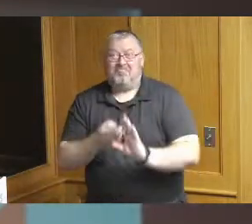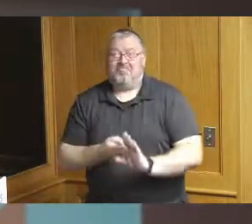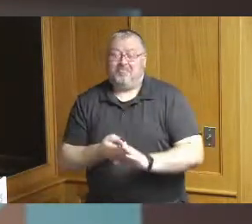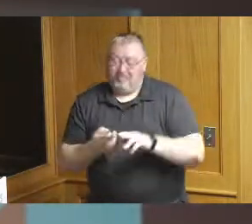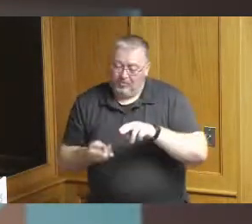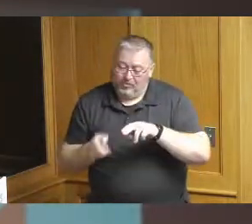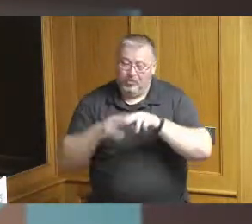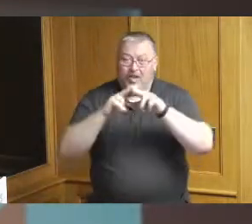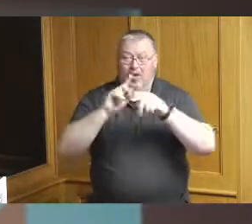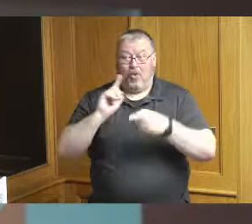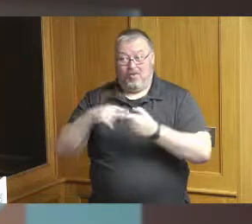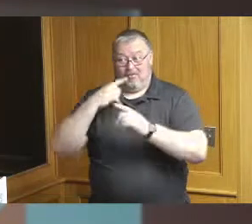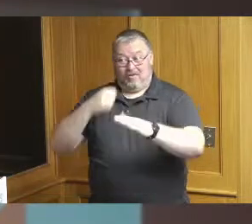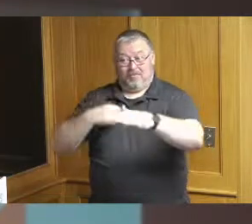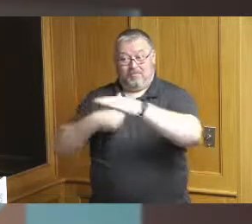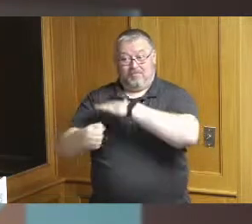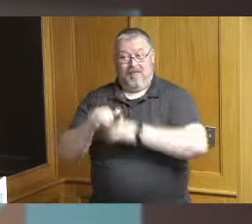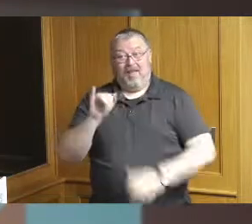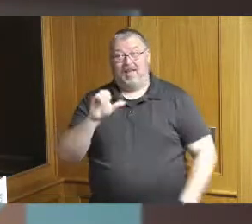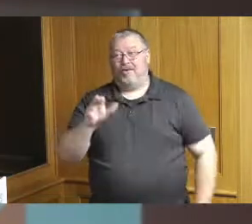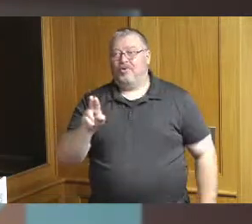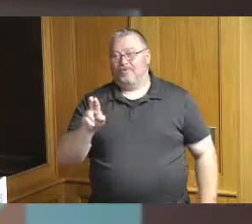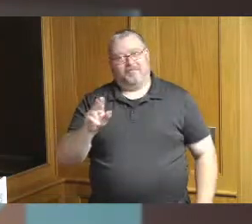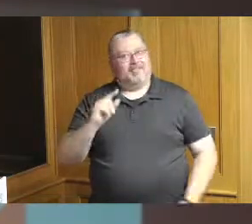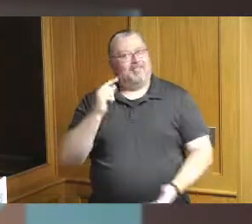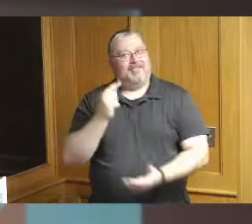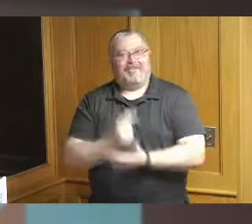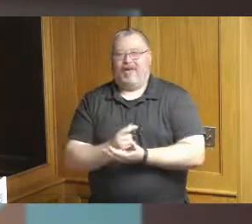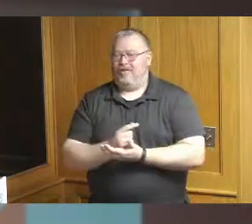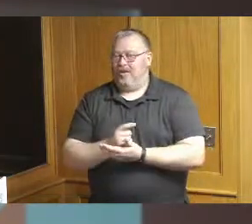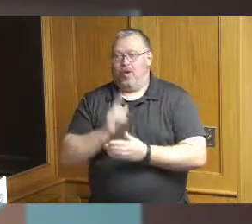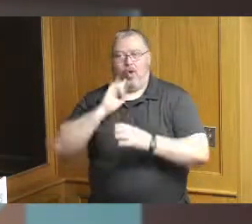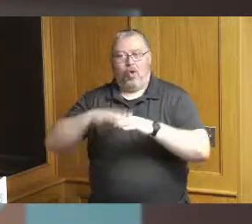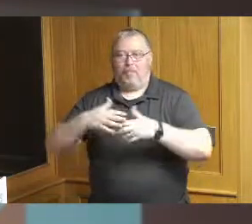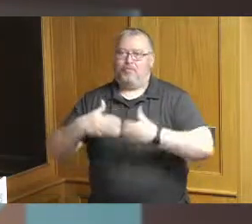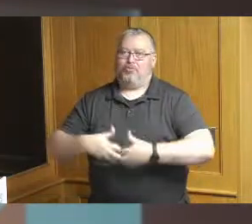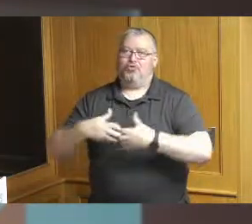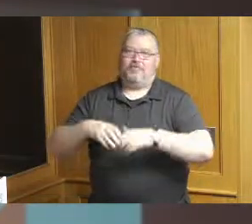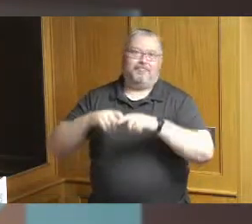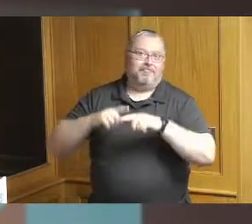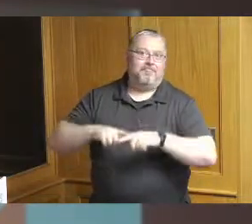makes it to the ICU you're guaranteed almost to be on a ventilator and so we're seeing those increase